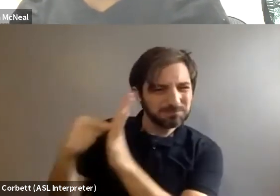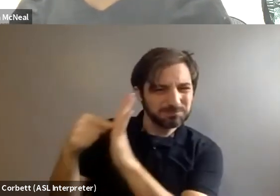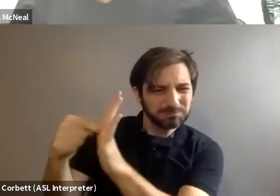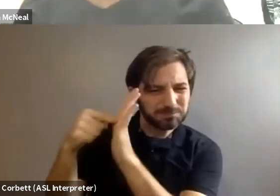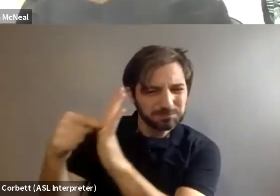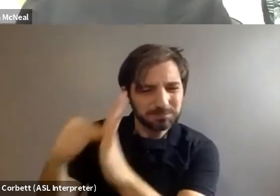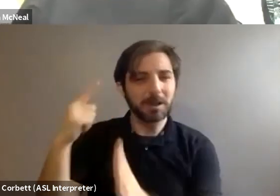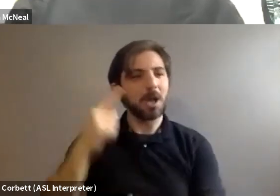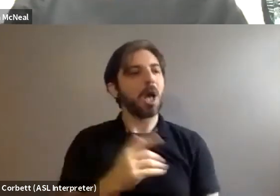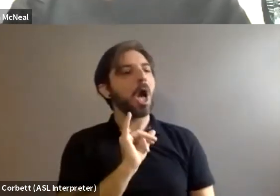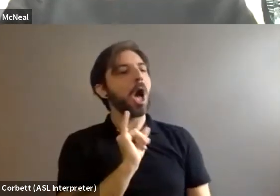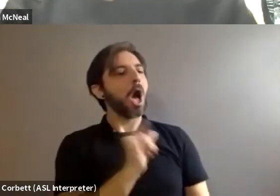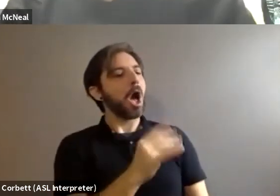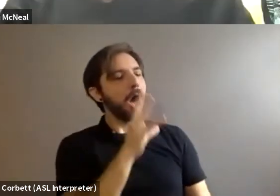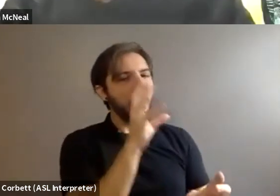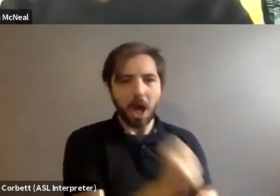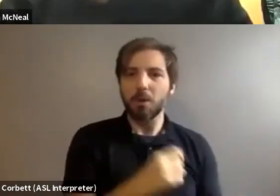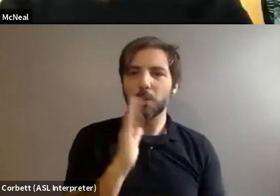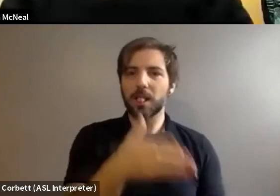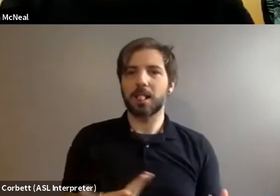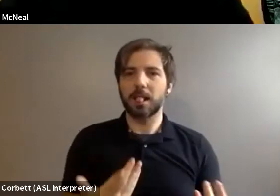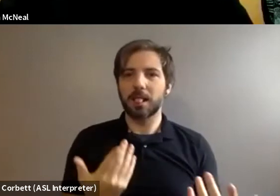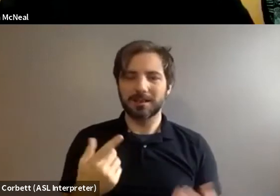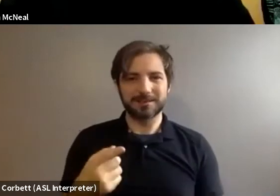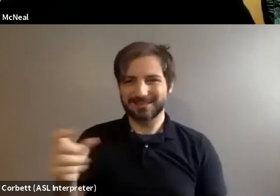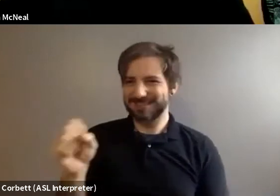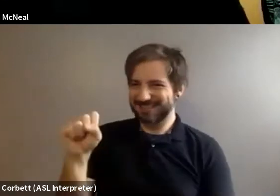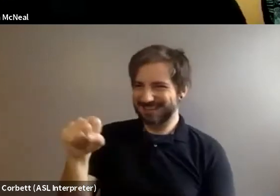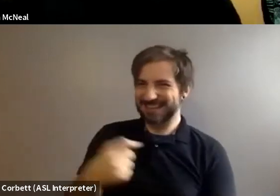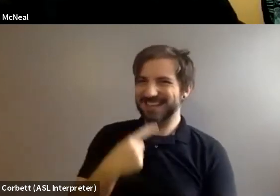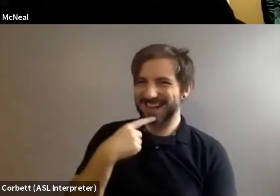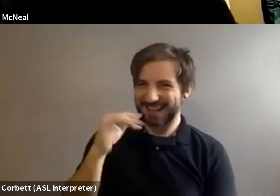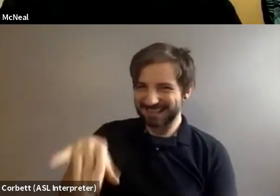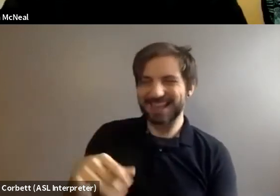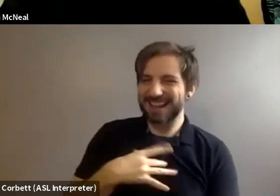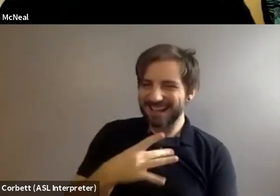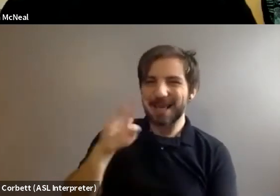yeah i think those are all great i love beef it up just beep it up so another question